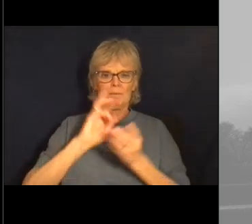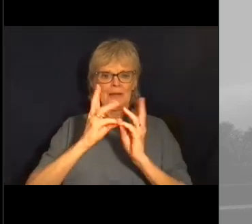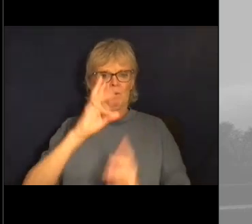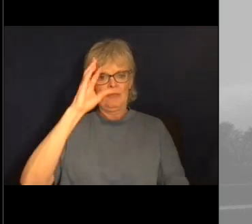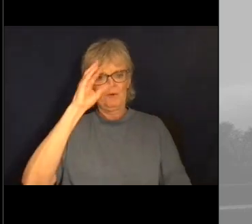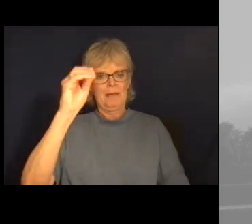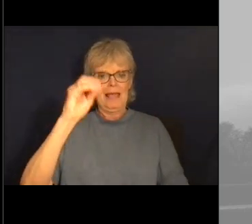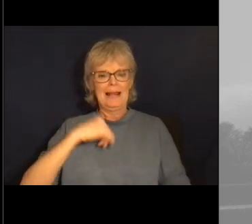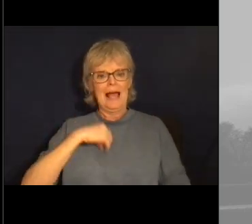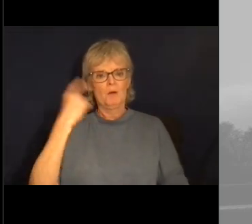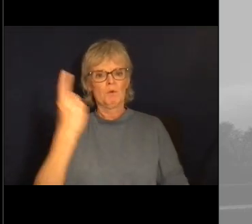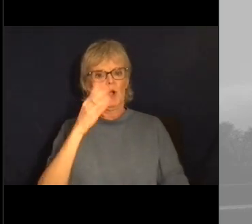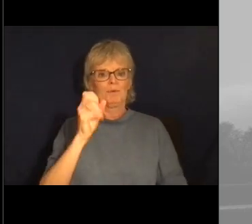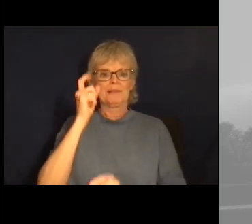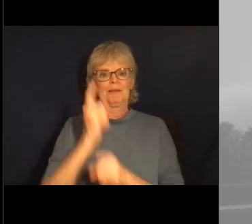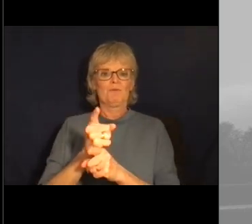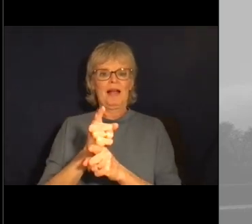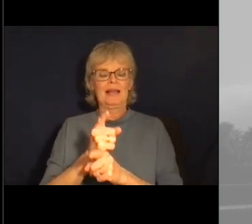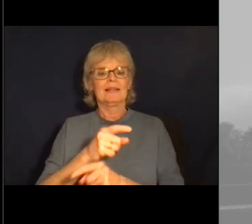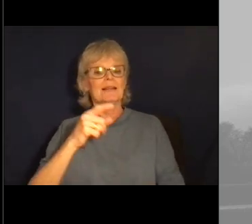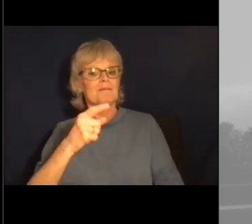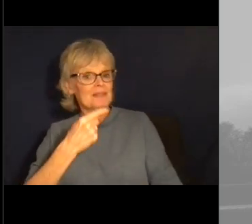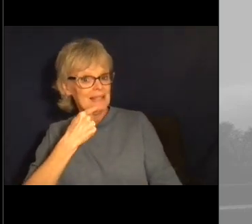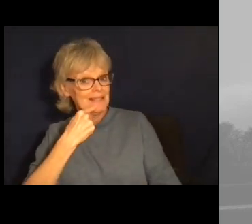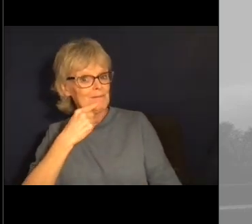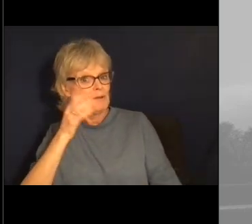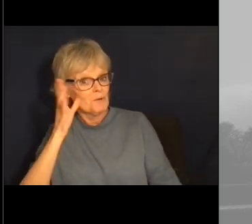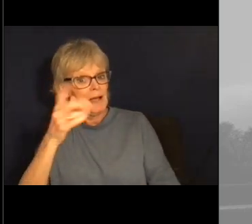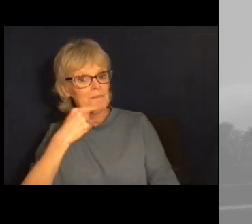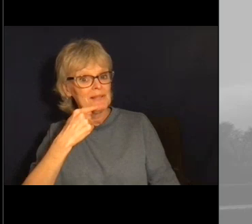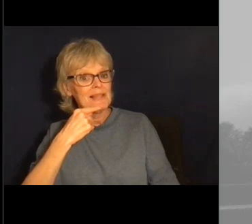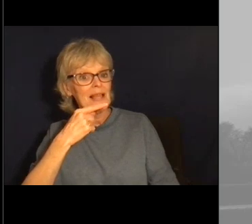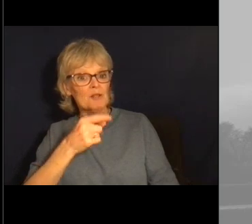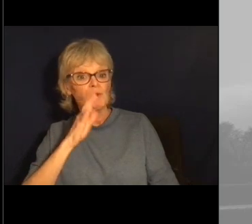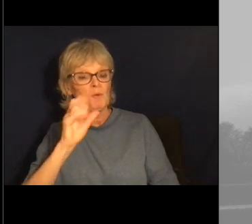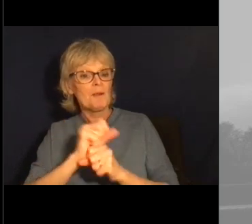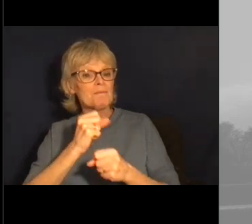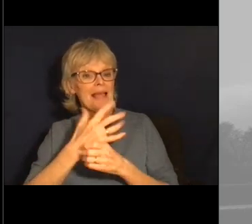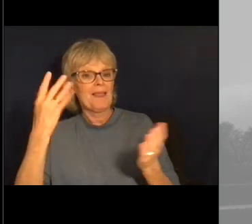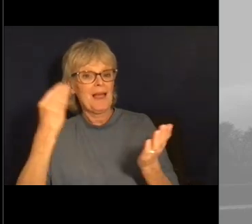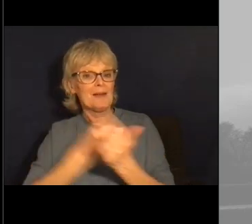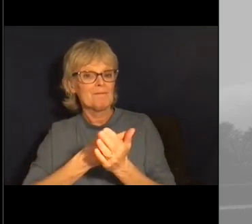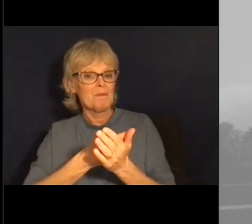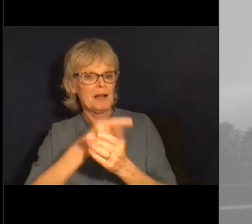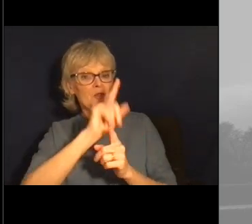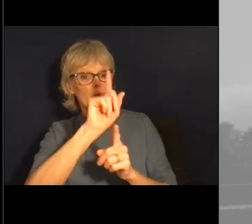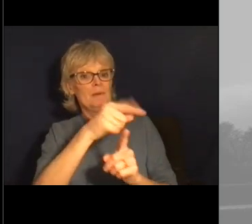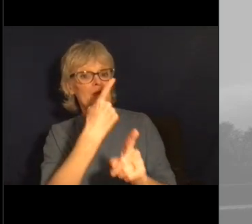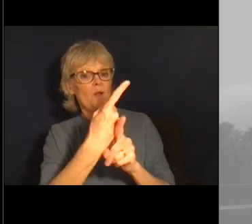And he said, "Well, you're going to make a lot of money because you're going to be the only one." And it's just stuck with me. I've never really deviated off of that.